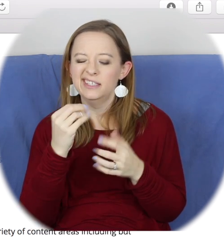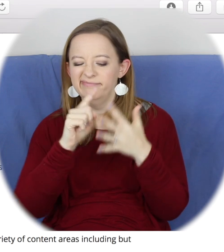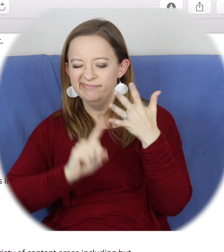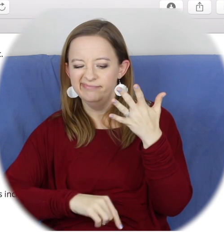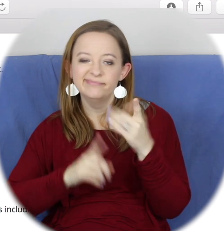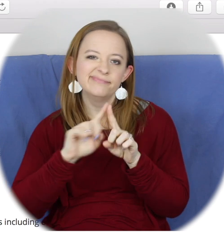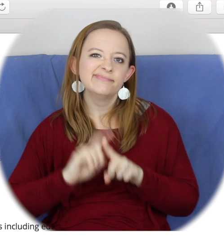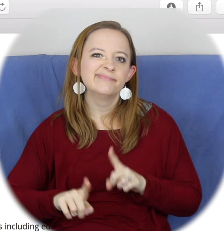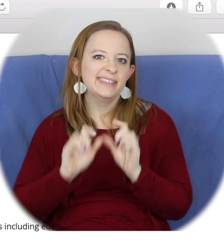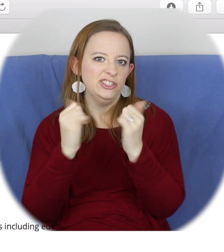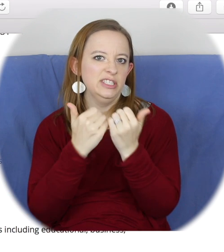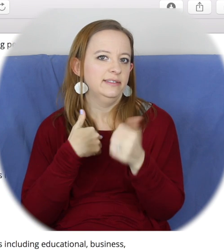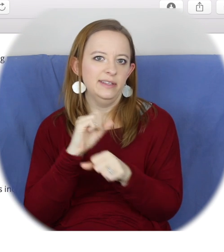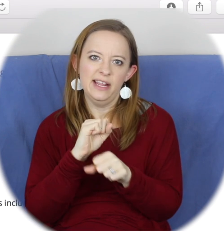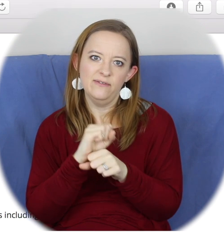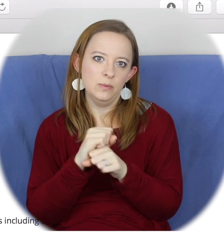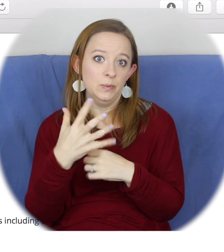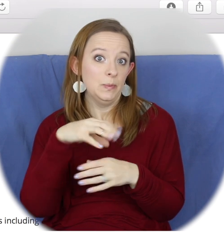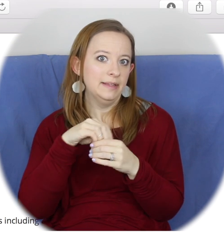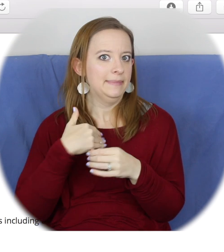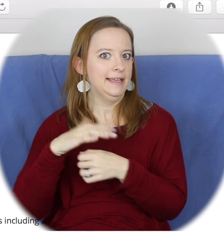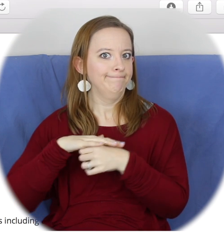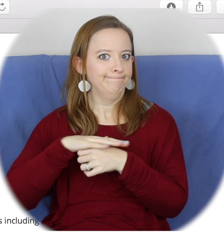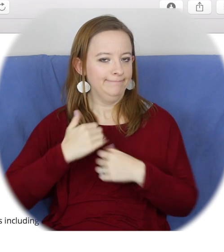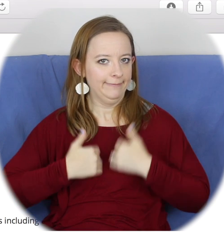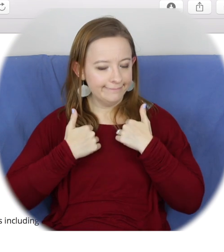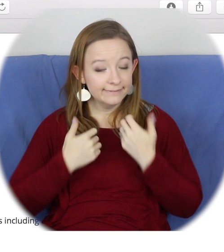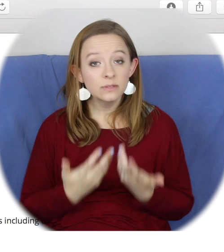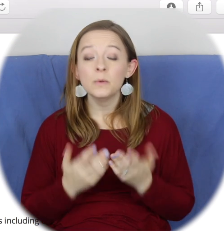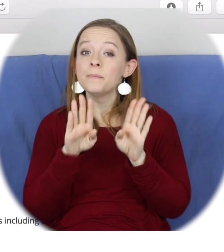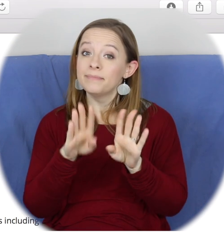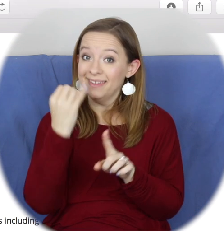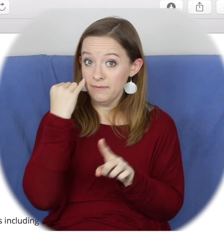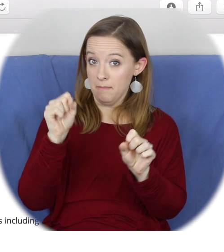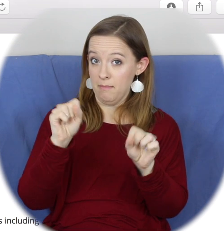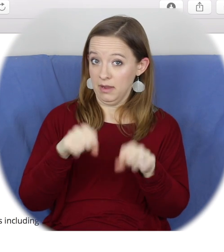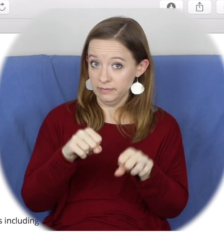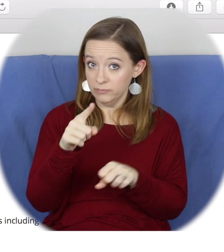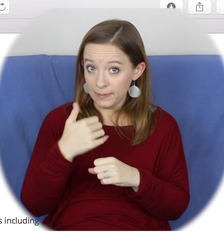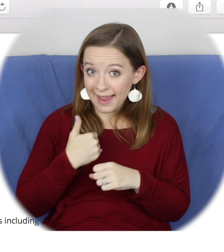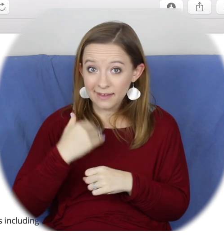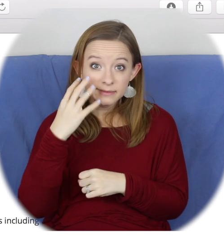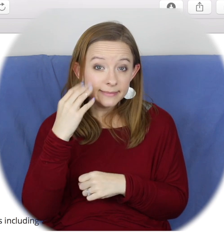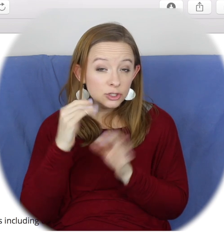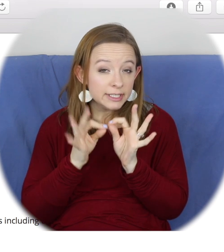and then just different agencies that I've worked at in the area that I live. So I would try, if you can, if you have some experience,